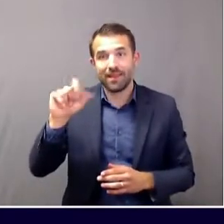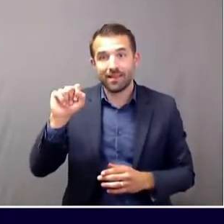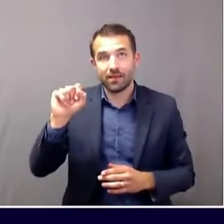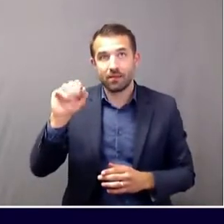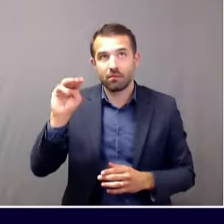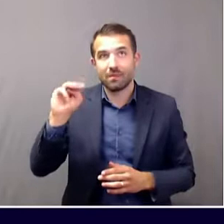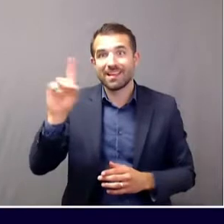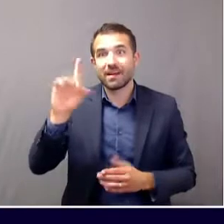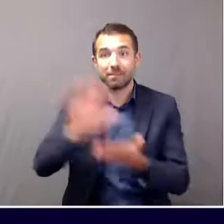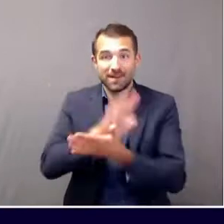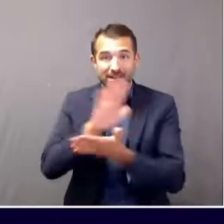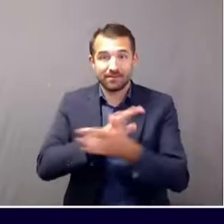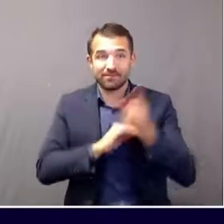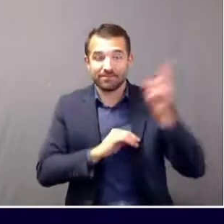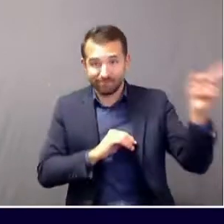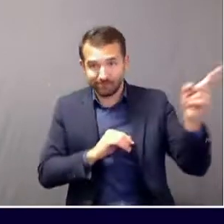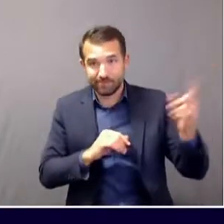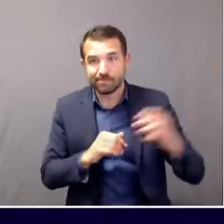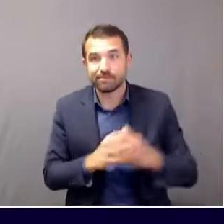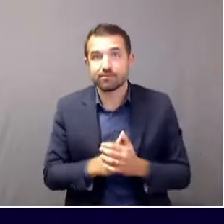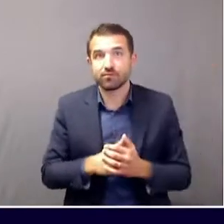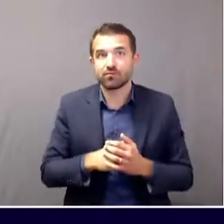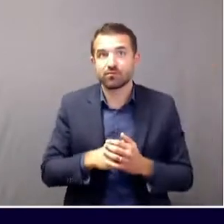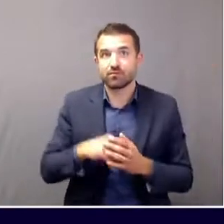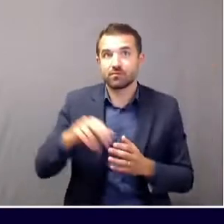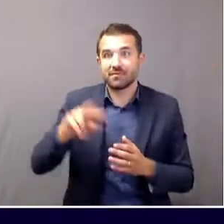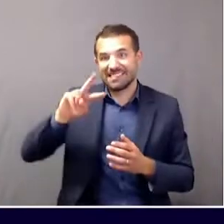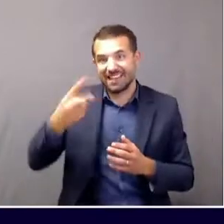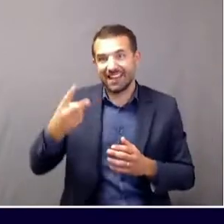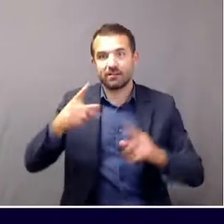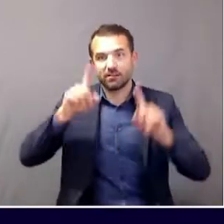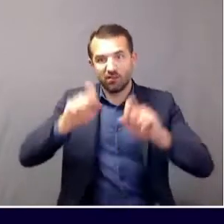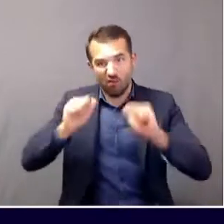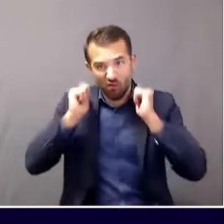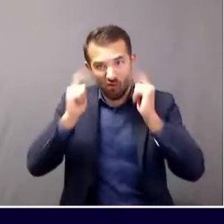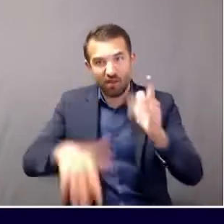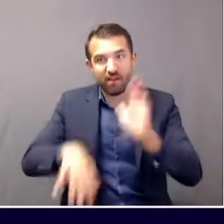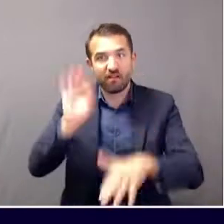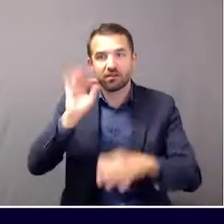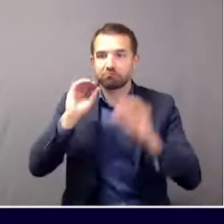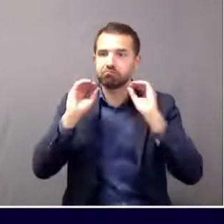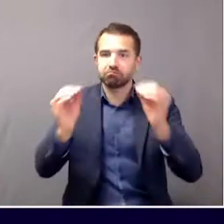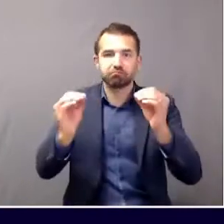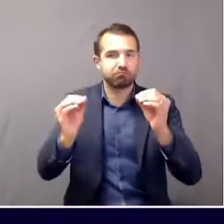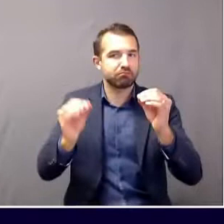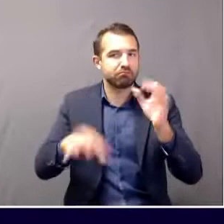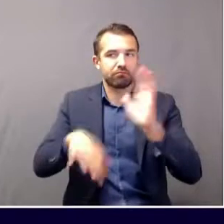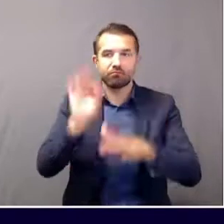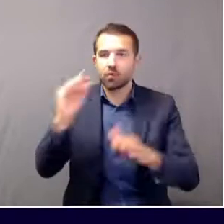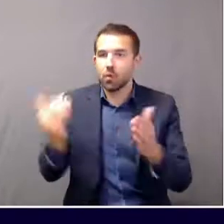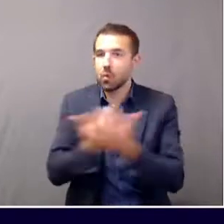testing and thankfully found no